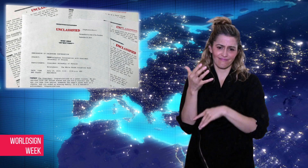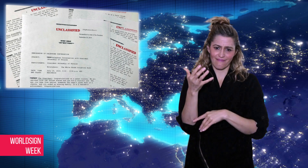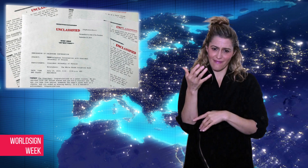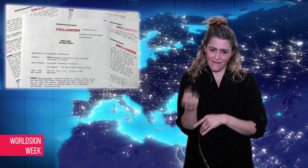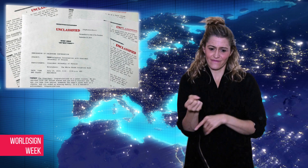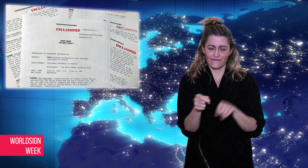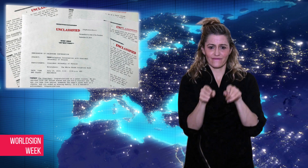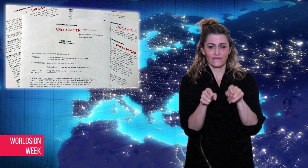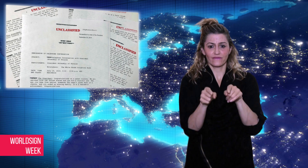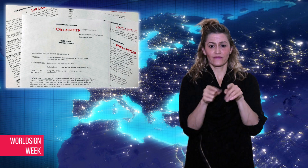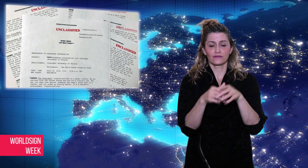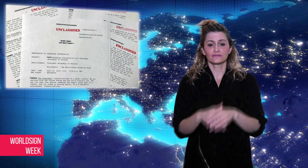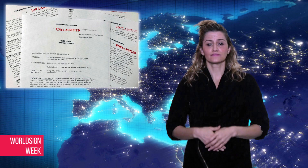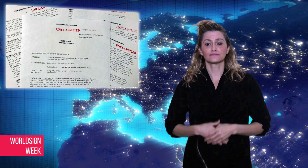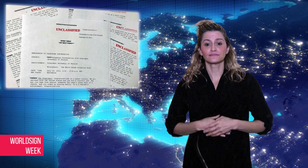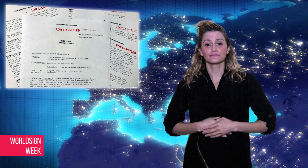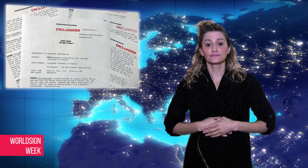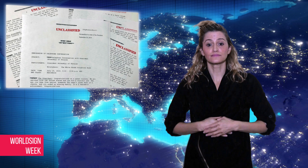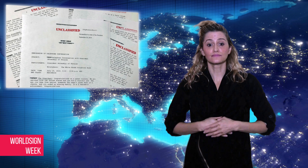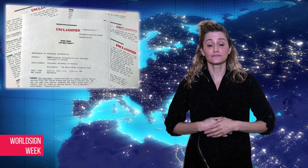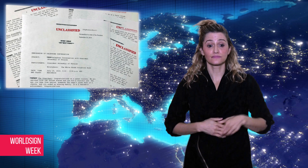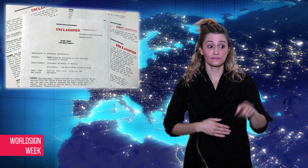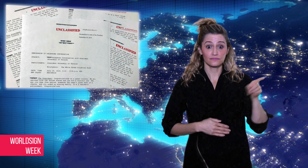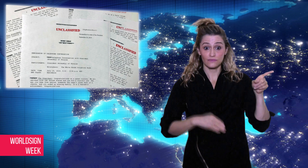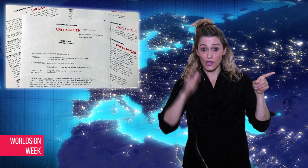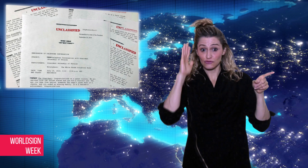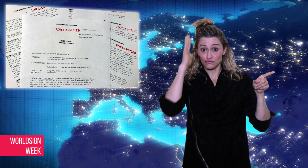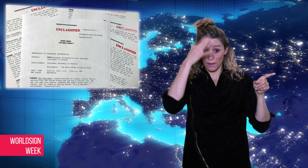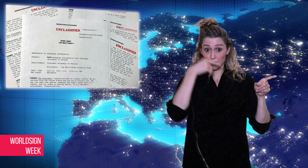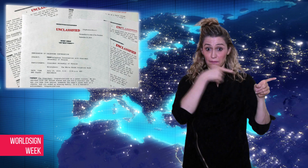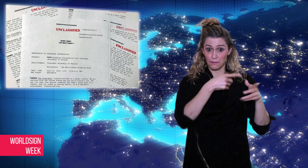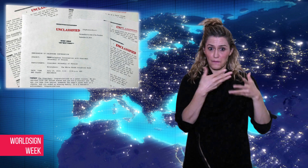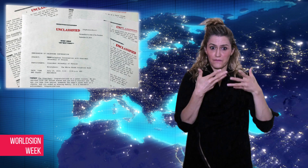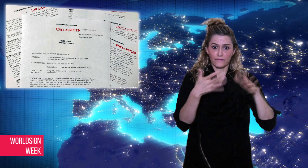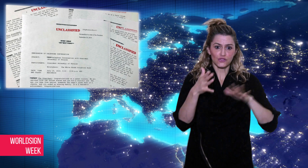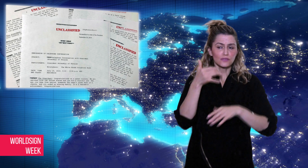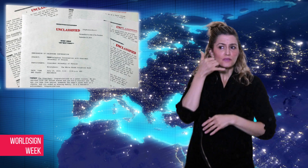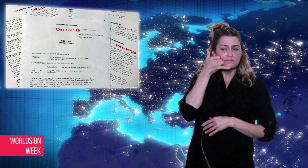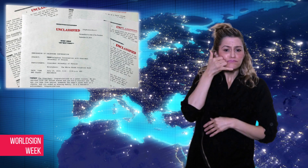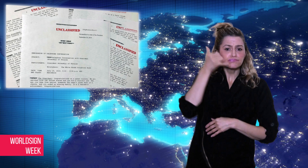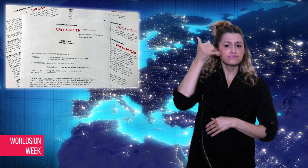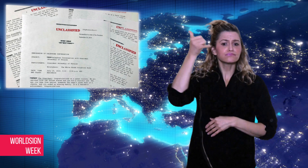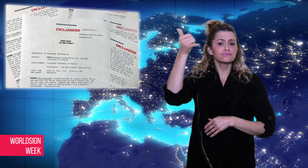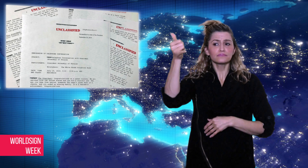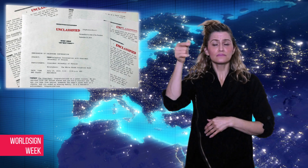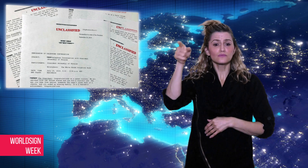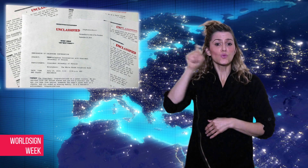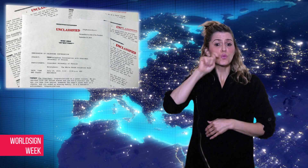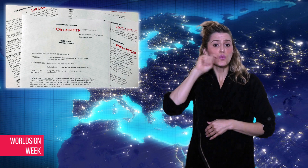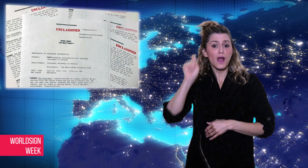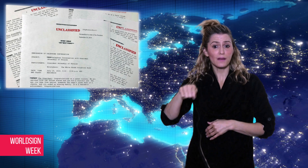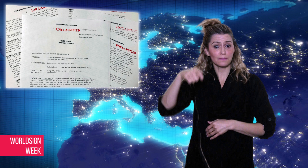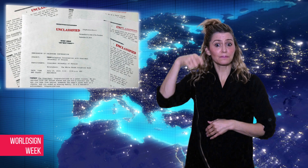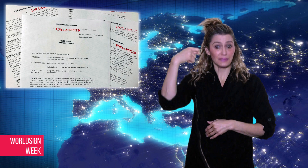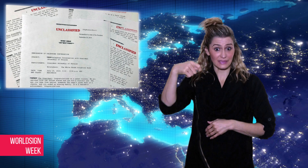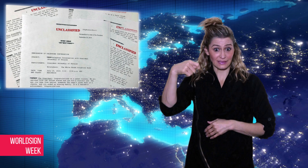and exerting influence in Ukraine.